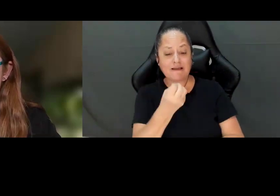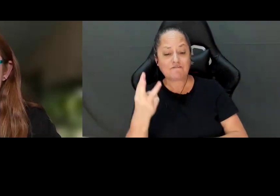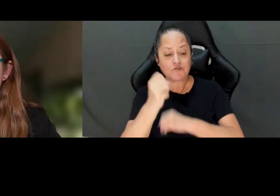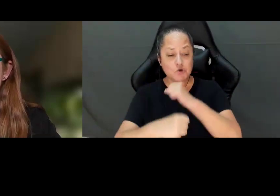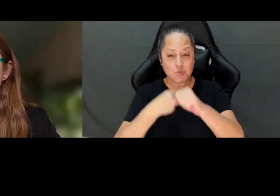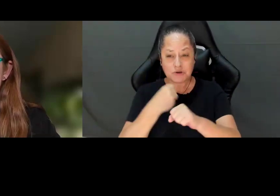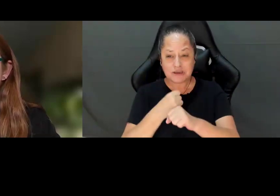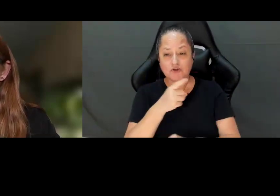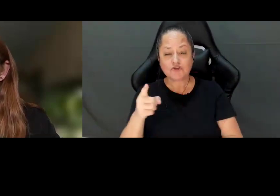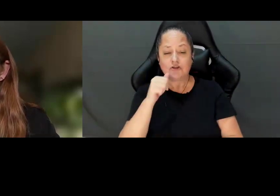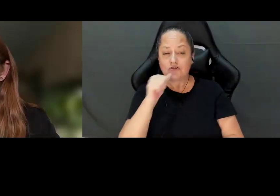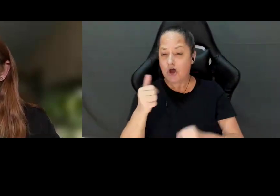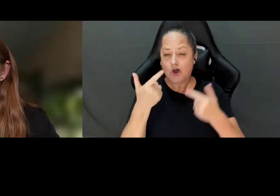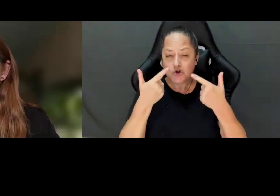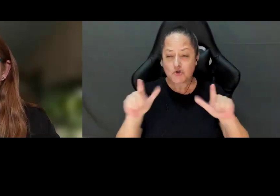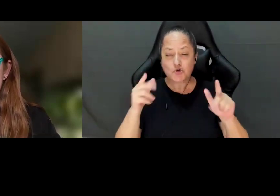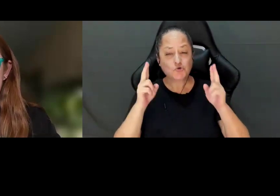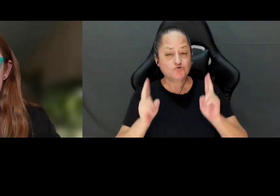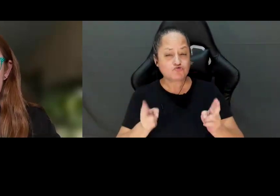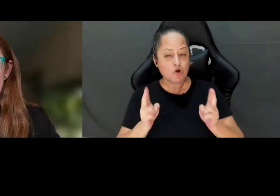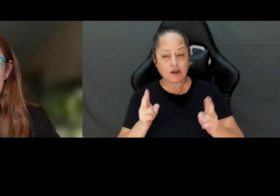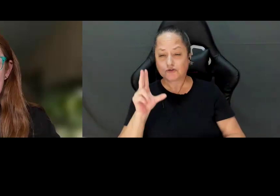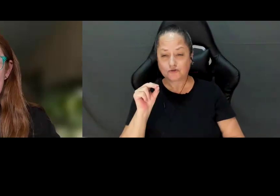So there is not a major rush on it.